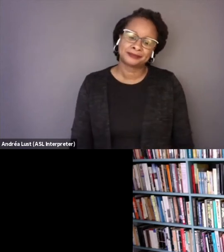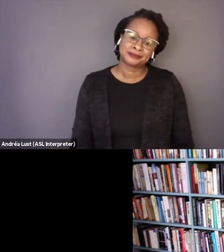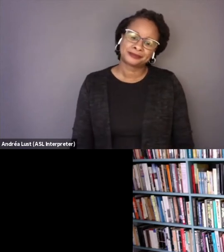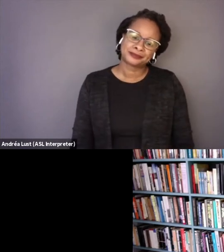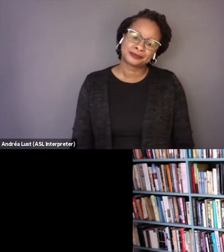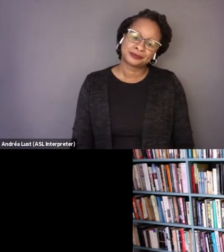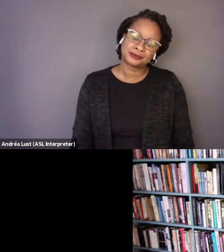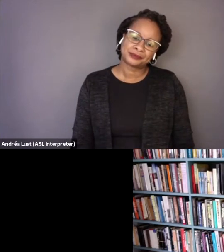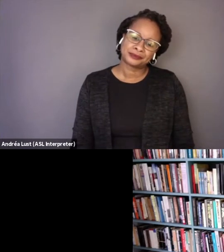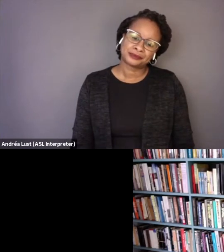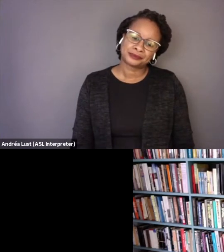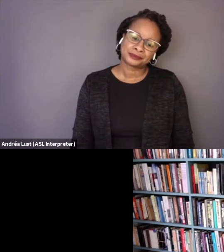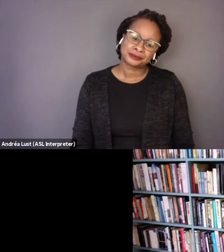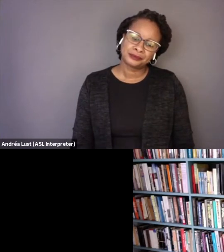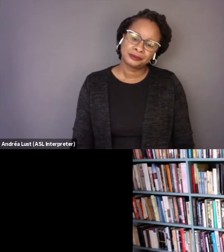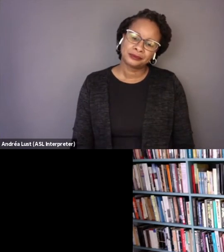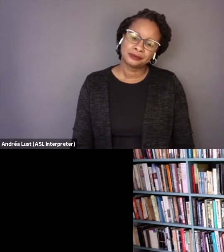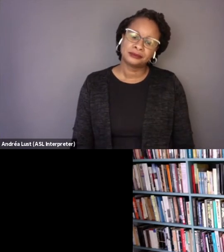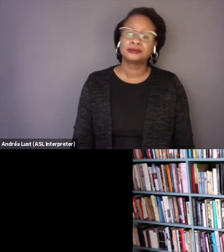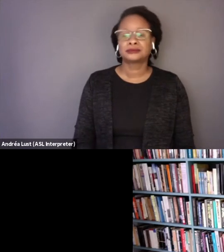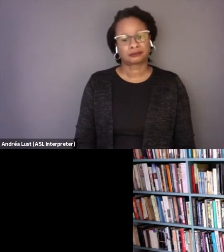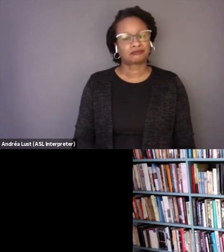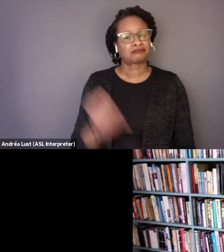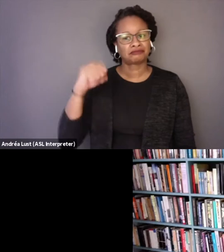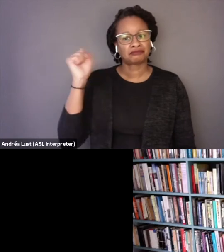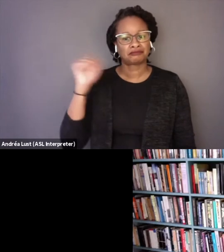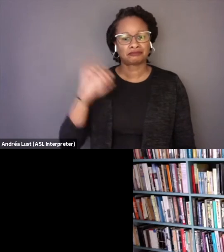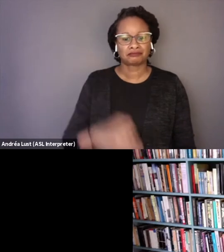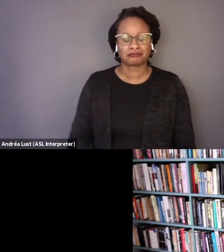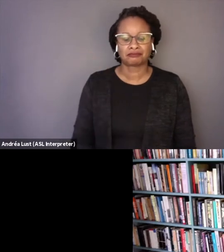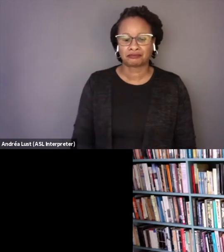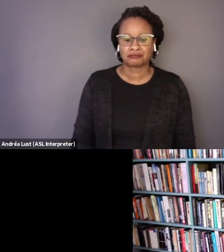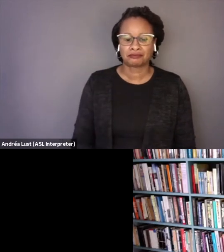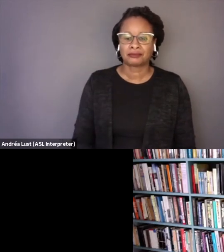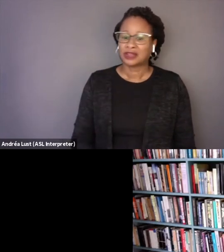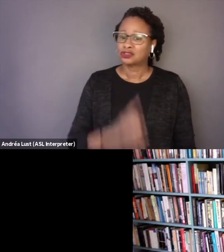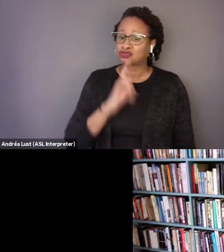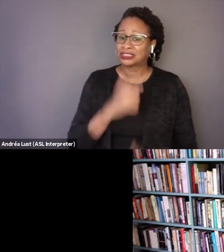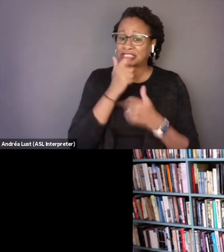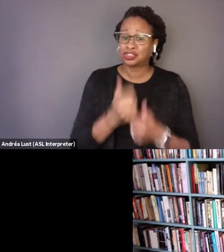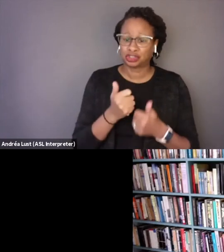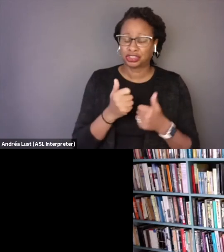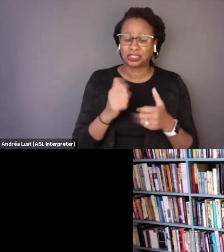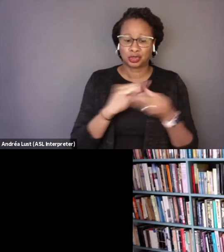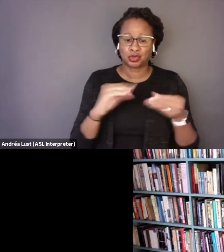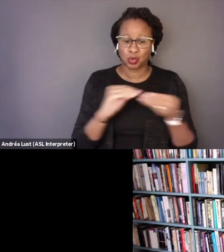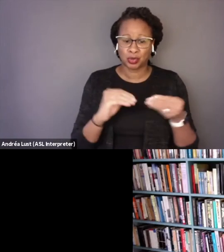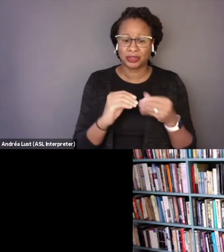Yeah, I mean, they're really interesting stories about what JYC did during World War II and his relationship with his brother,